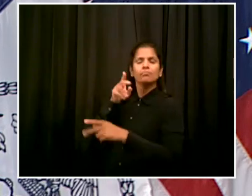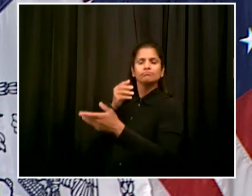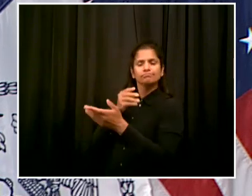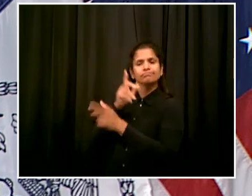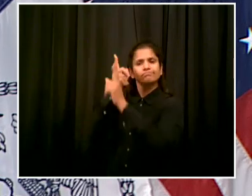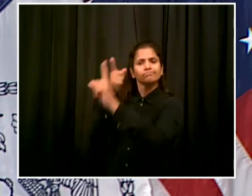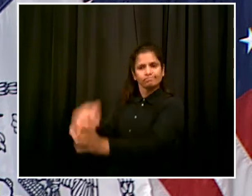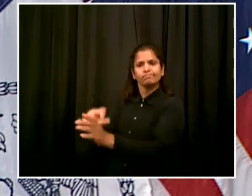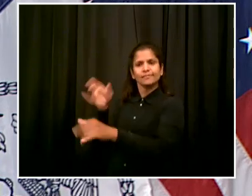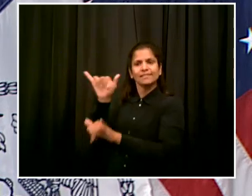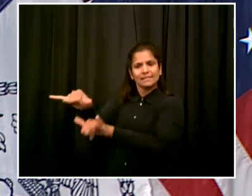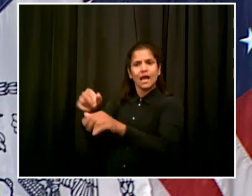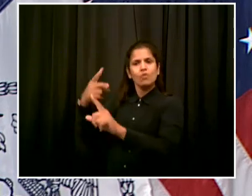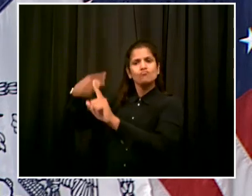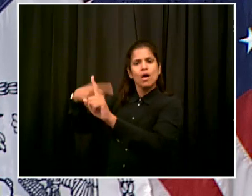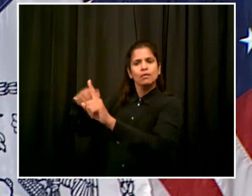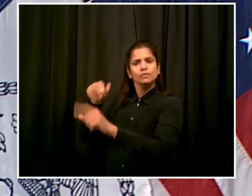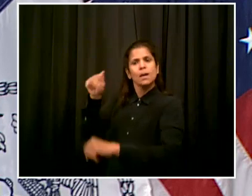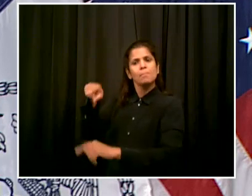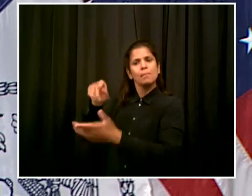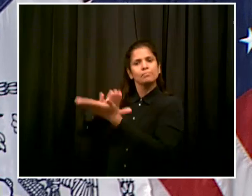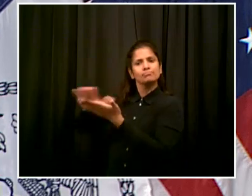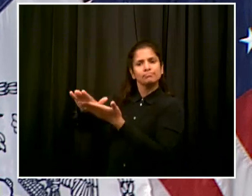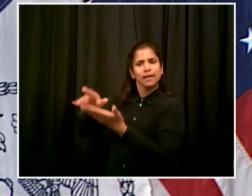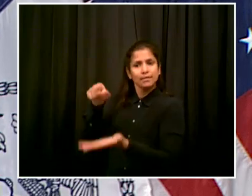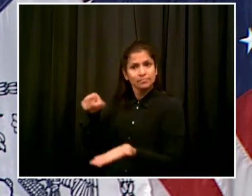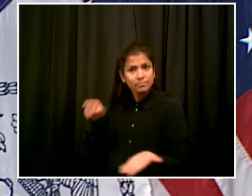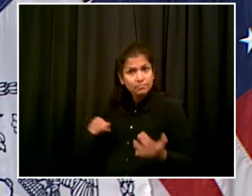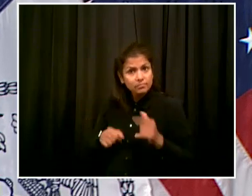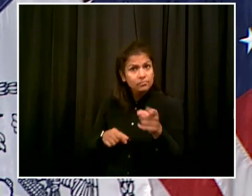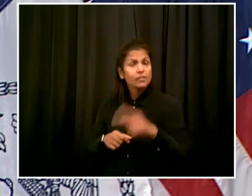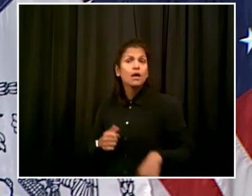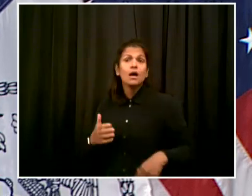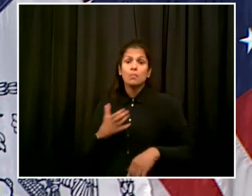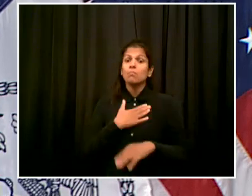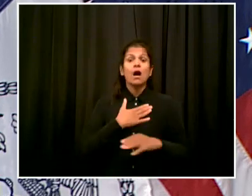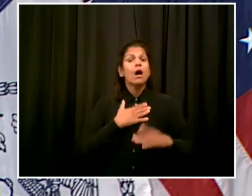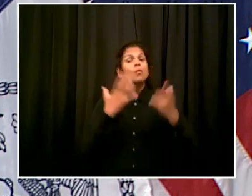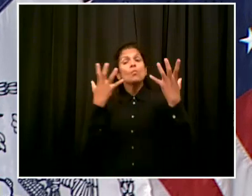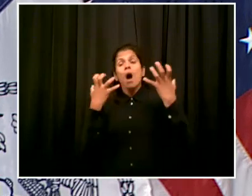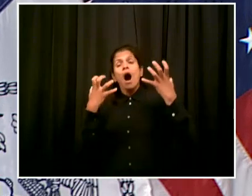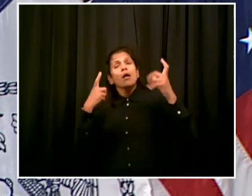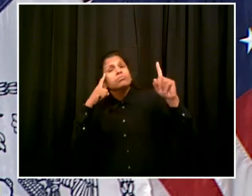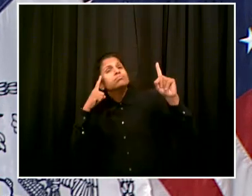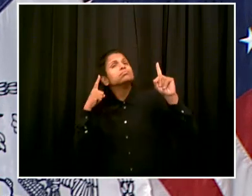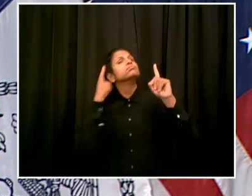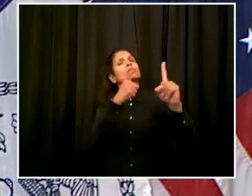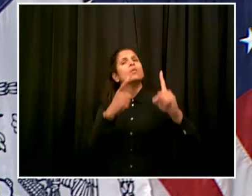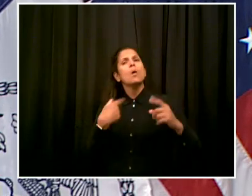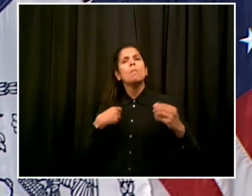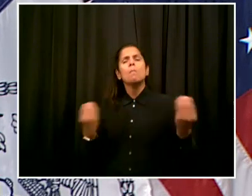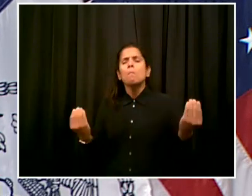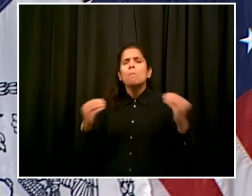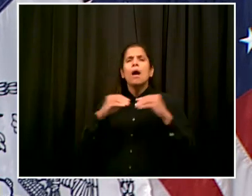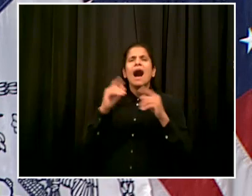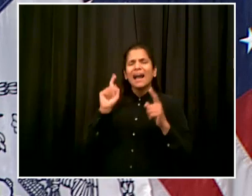NOT PEOPLE TRYING TO MAKE A PROFIT OFF THE MISERY OF OTHERS.